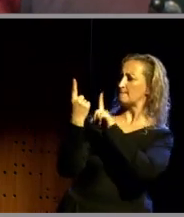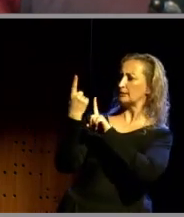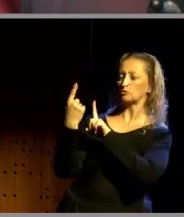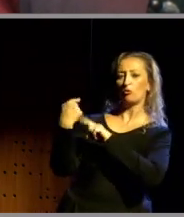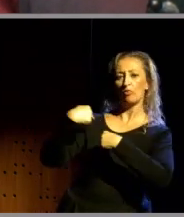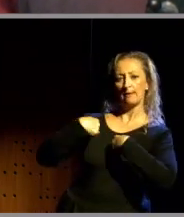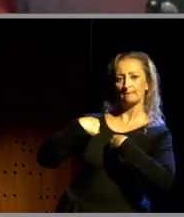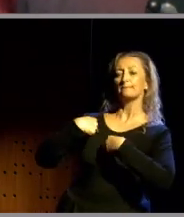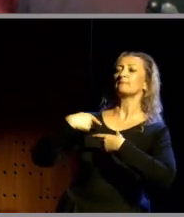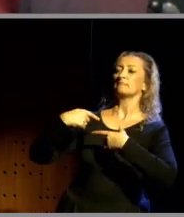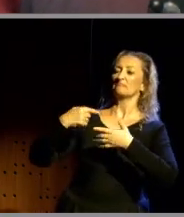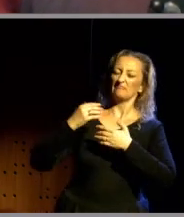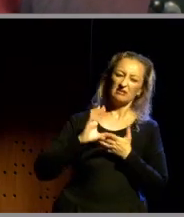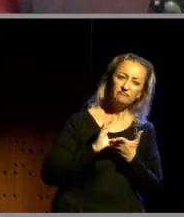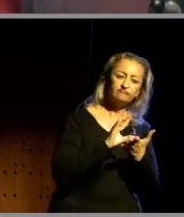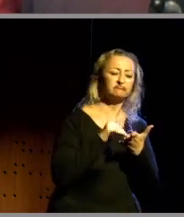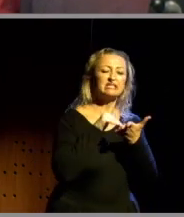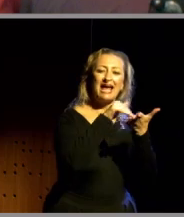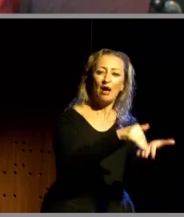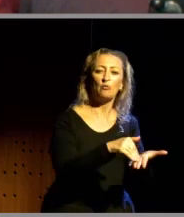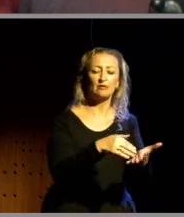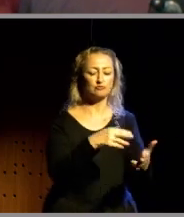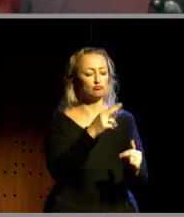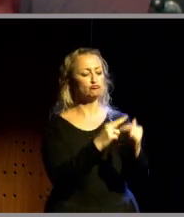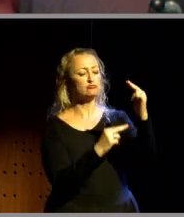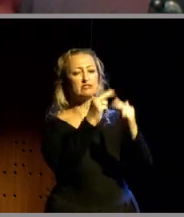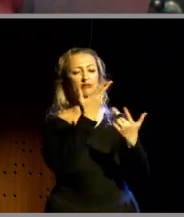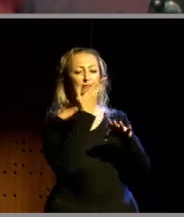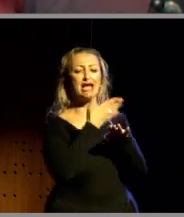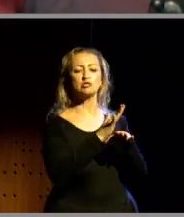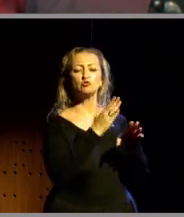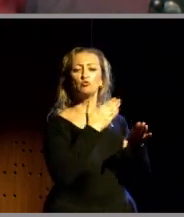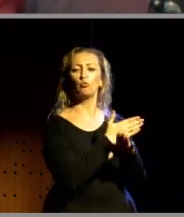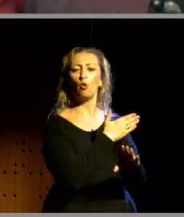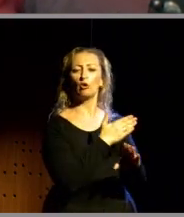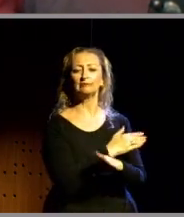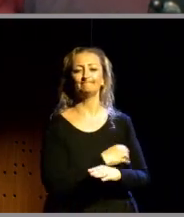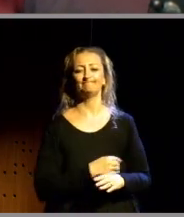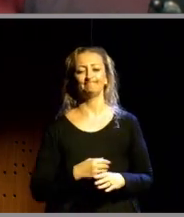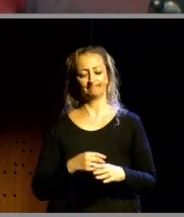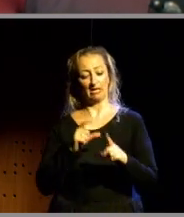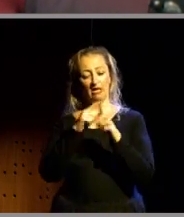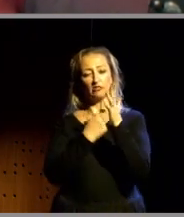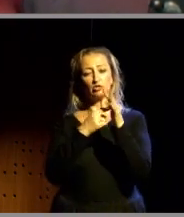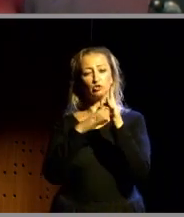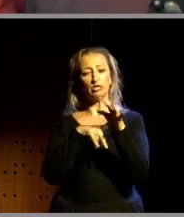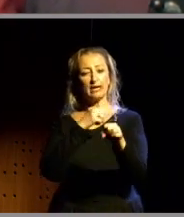assist in the development of a new work. The Dreaming Awards in 2022 were then expanded